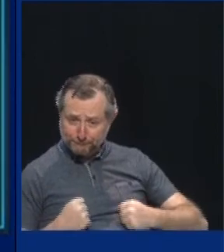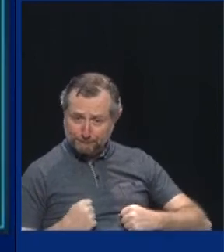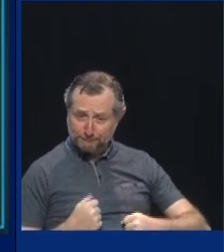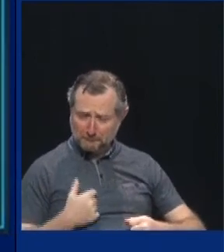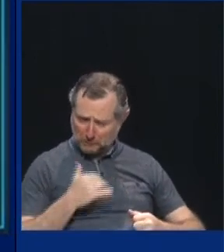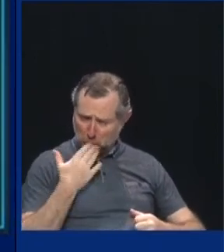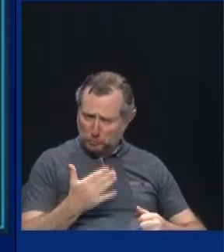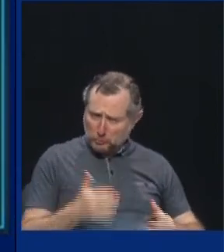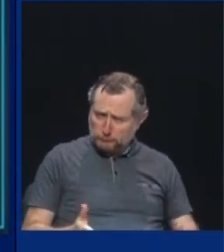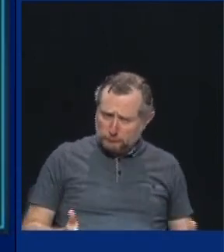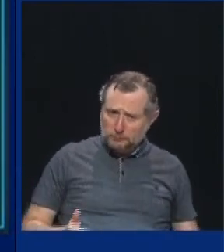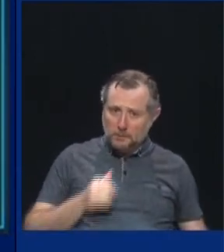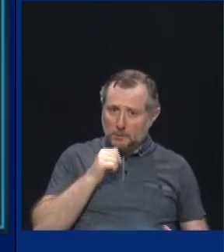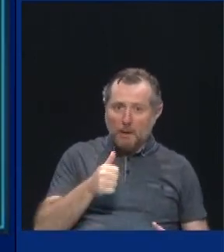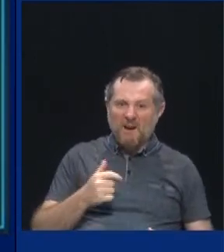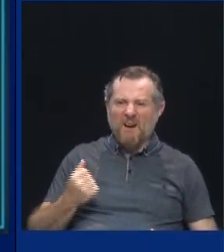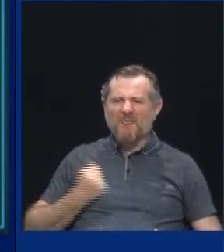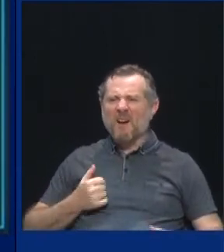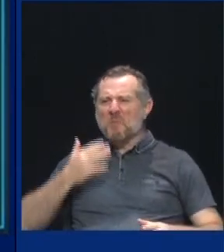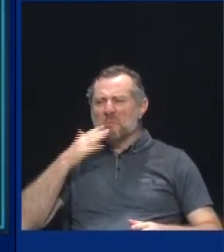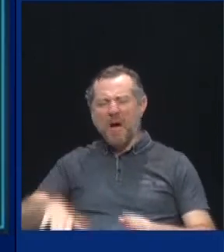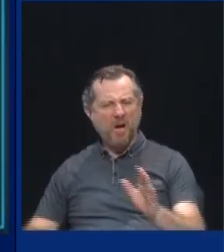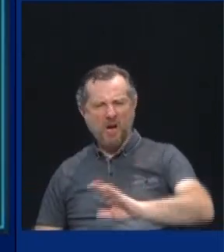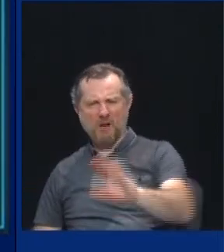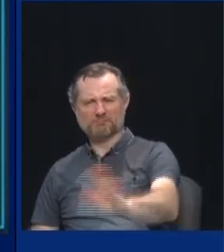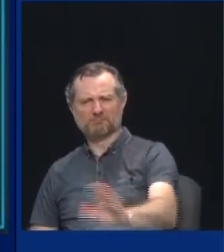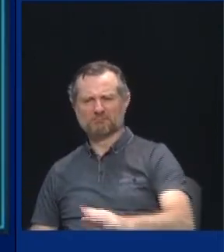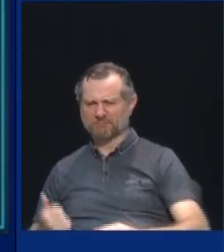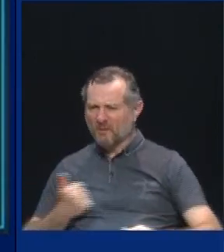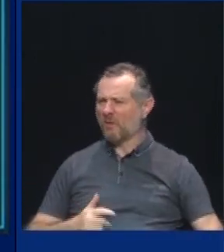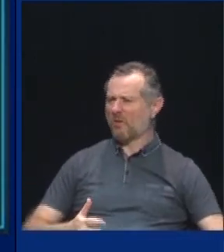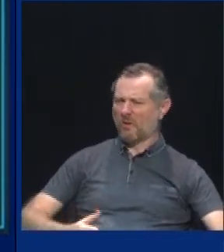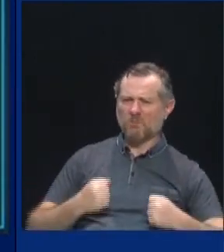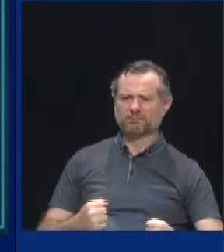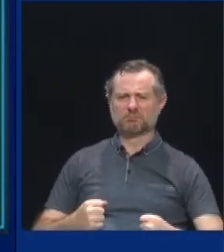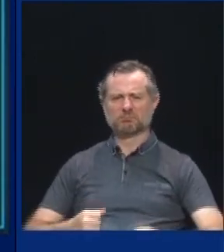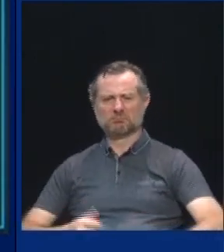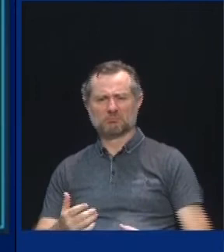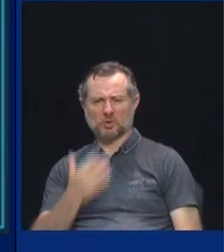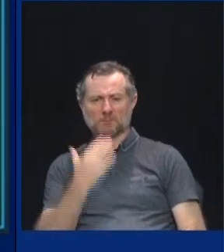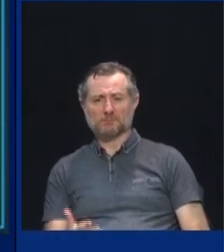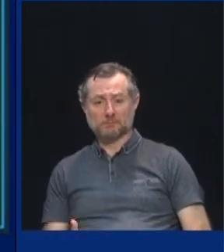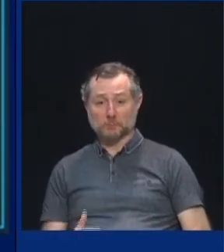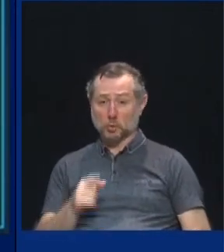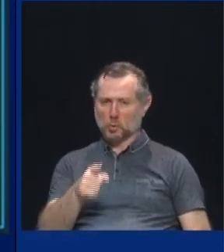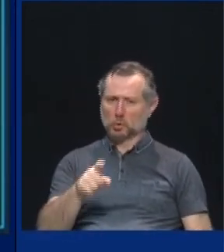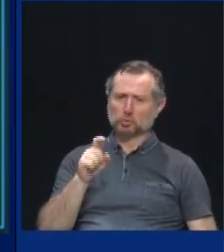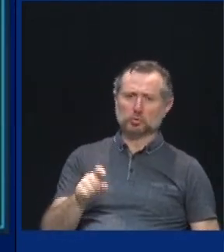I'D SAY, YEAH, WE'RE TOUGH, BUT WE ARE TOUGH IN A GOOD WAY. WE ARE NOT TOUGH IN A BAD WAY.